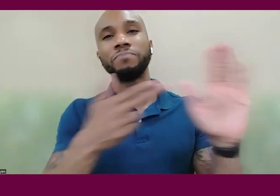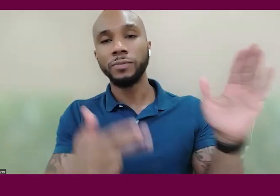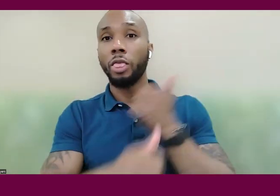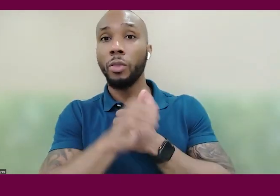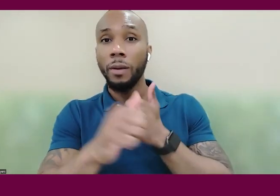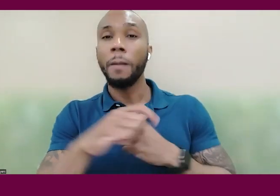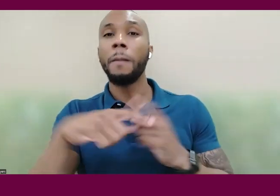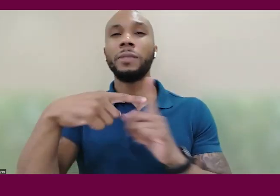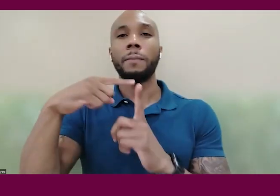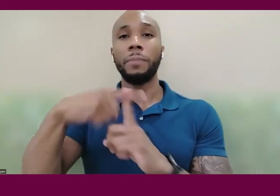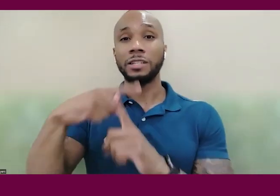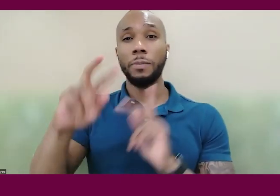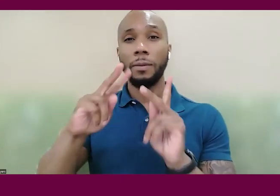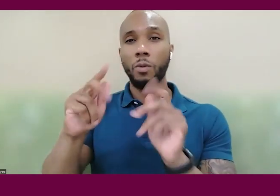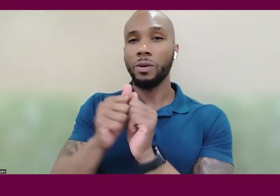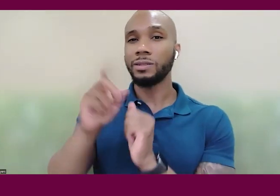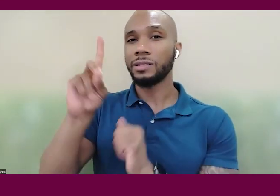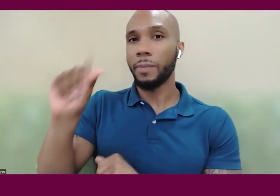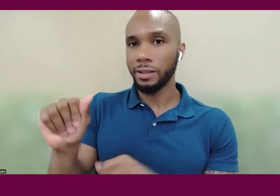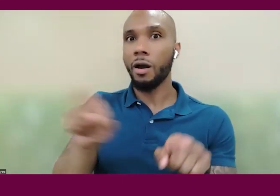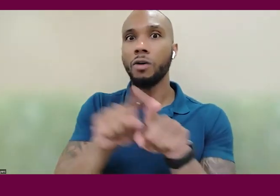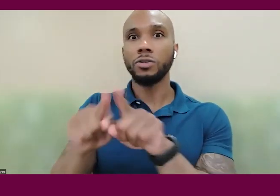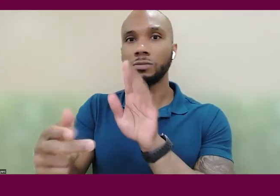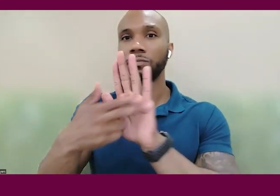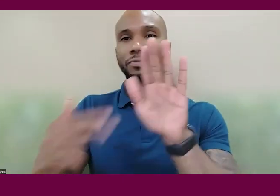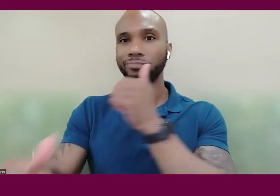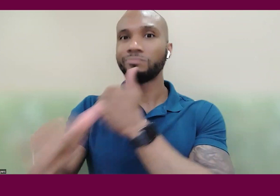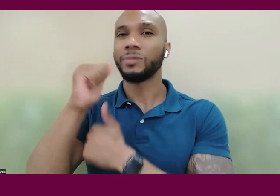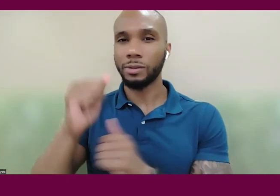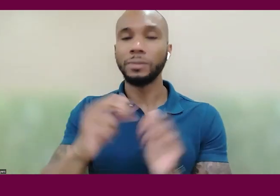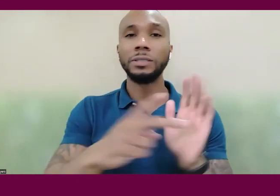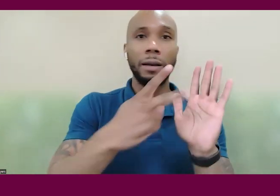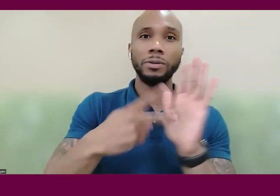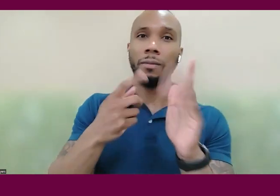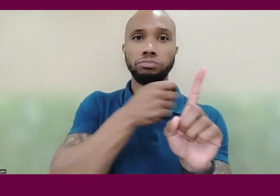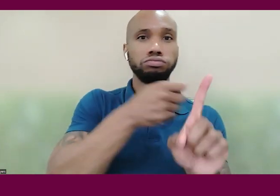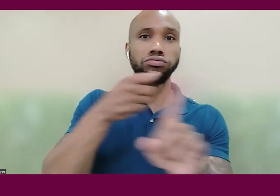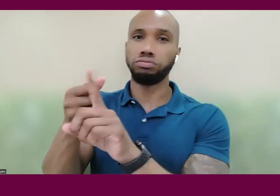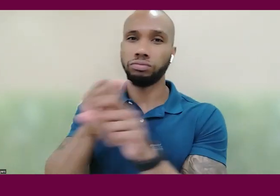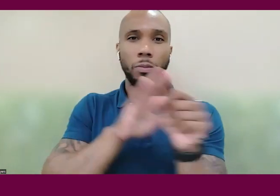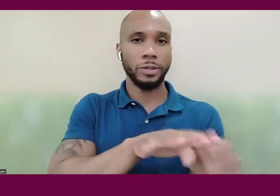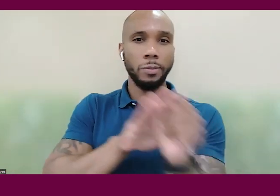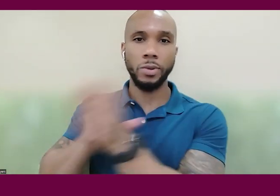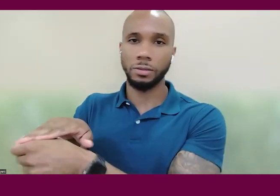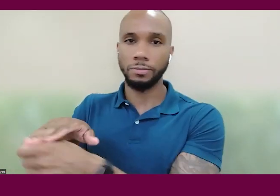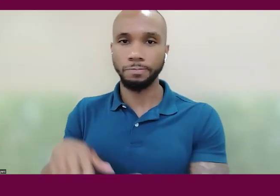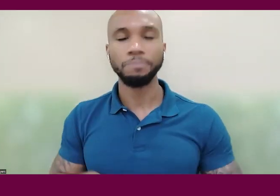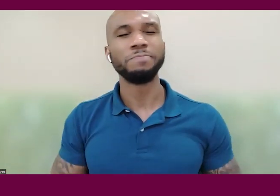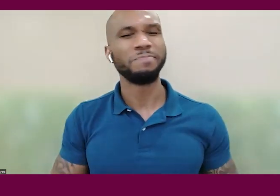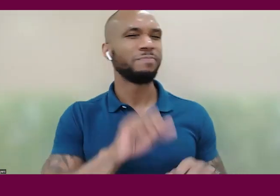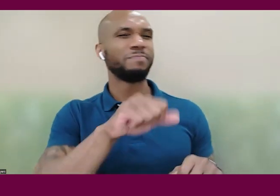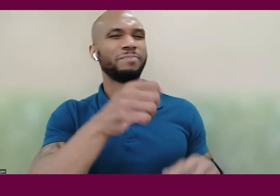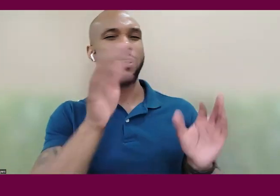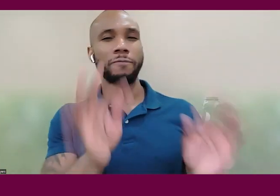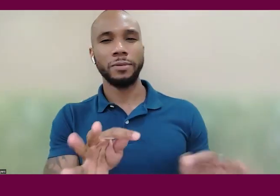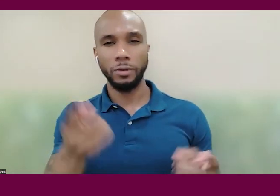are also portrayed as threats, so it's doubly oppressive. Lorrell Kilpatrick: Yes.